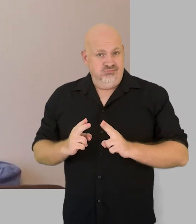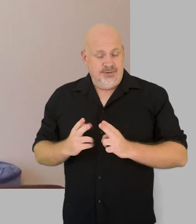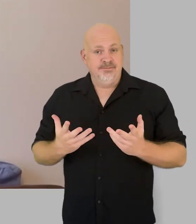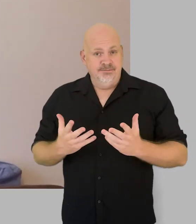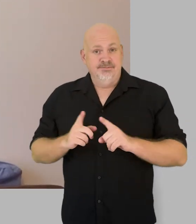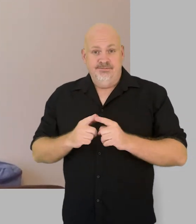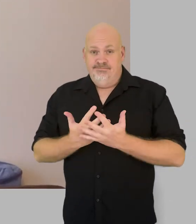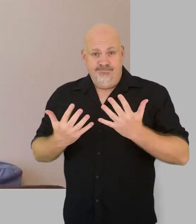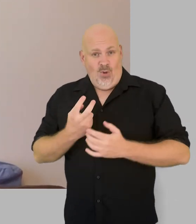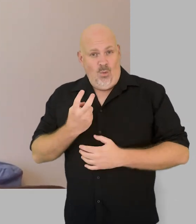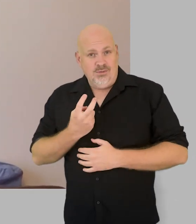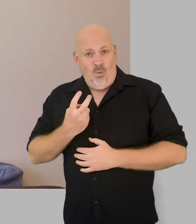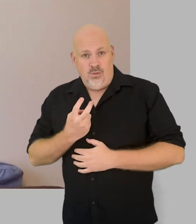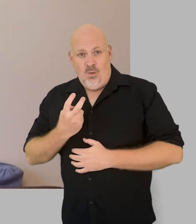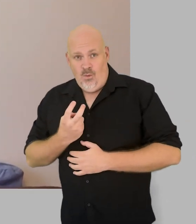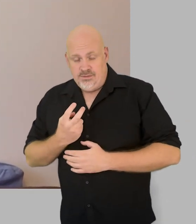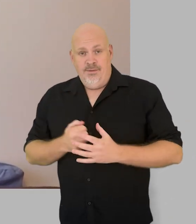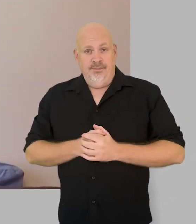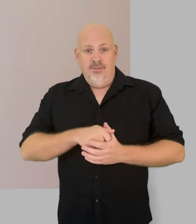and that also patient safety is increasingly important.